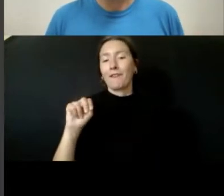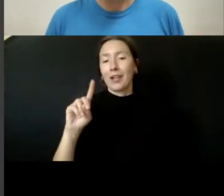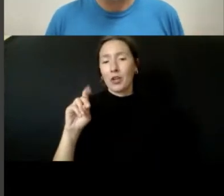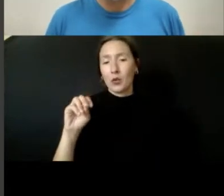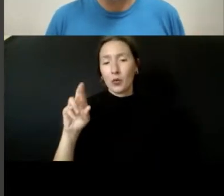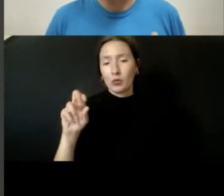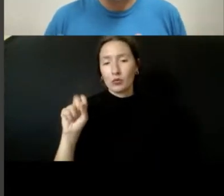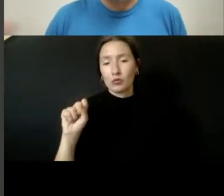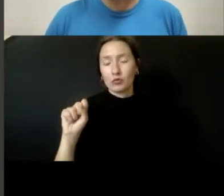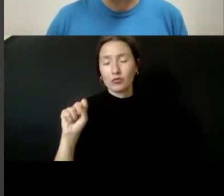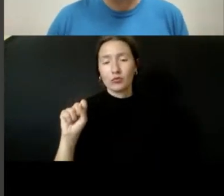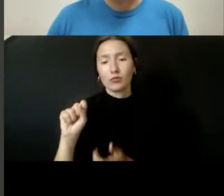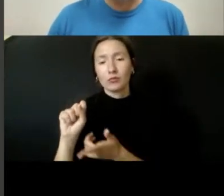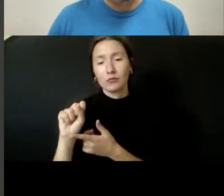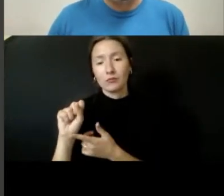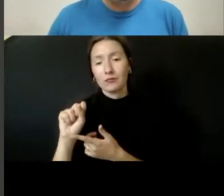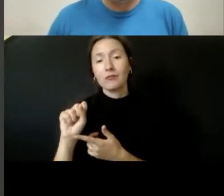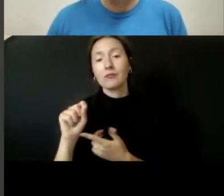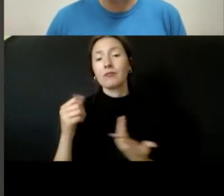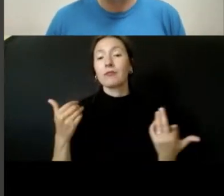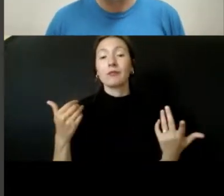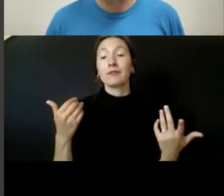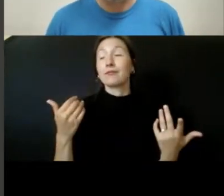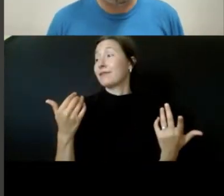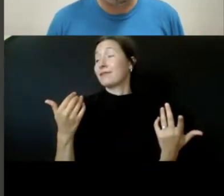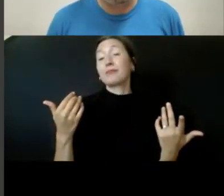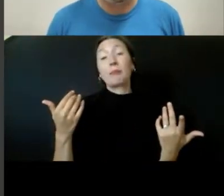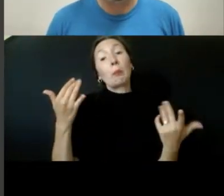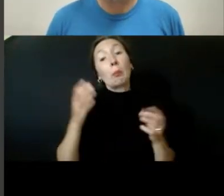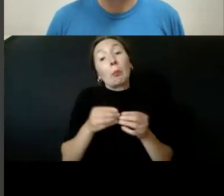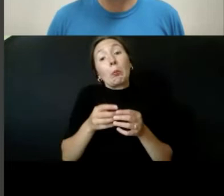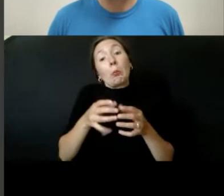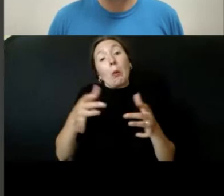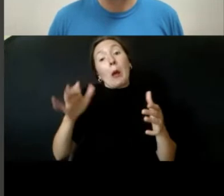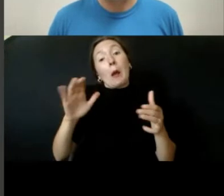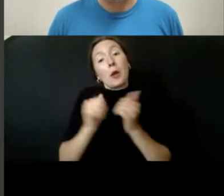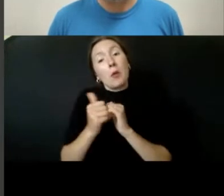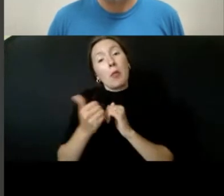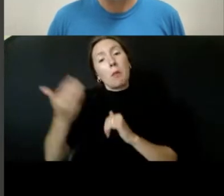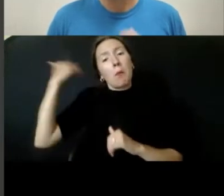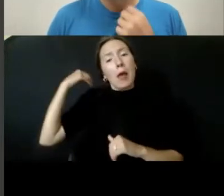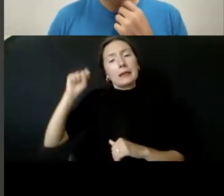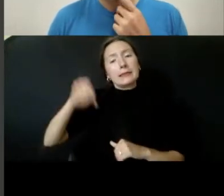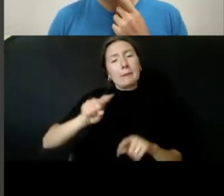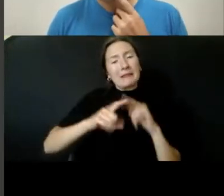tools go there's very few um and so we've got to push the vendors a lot more we've got to ask